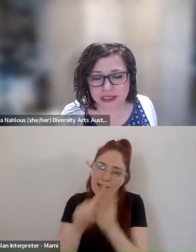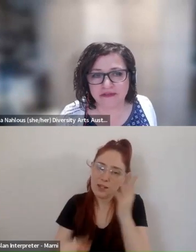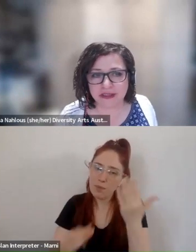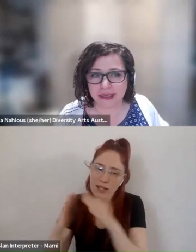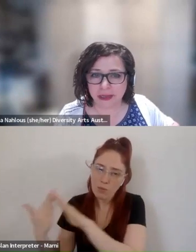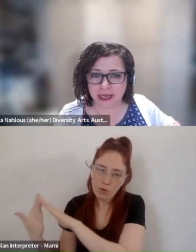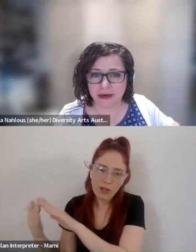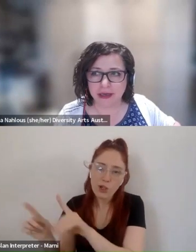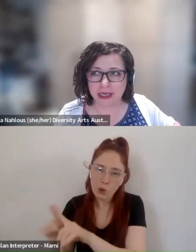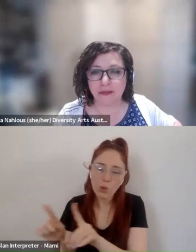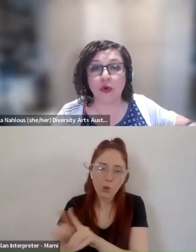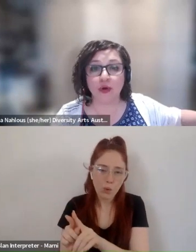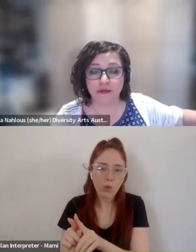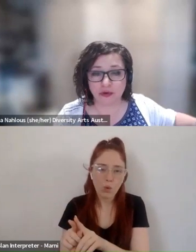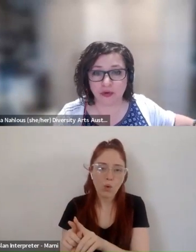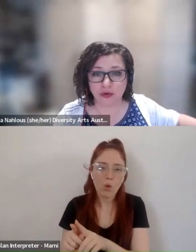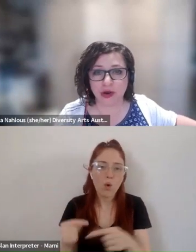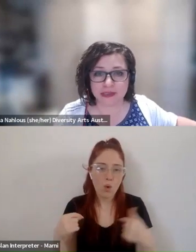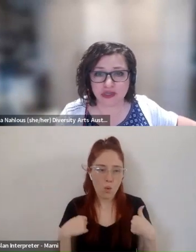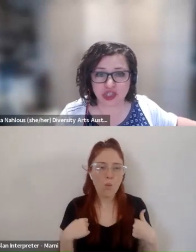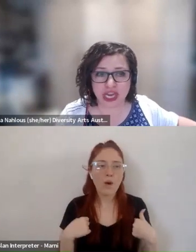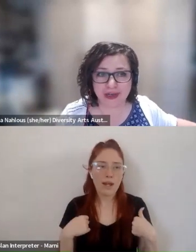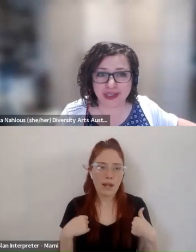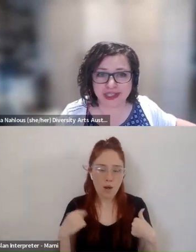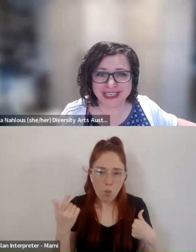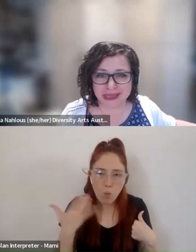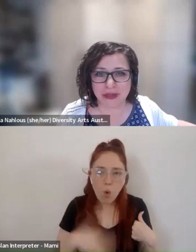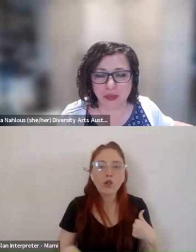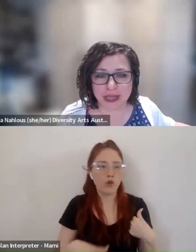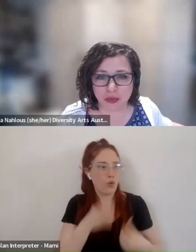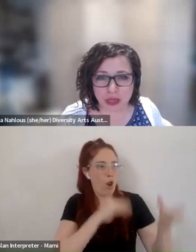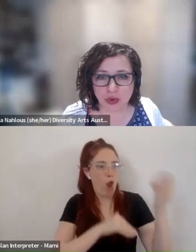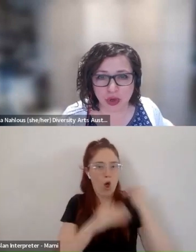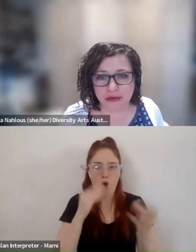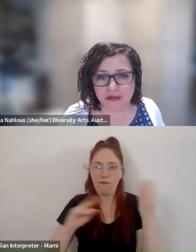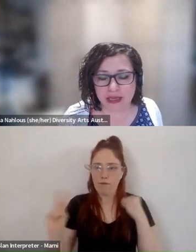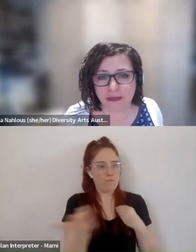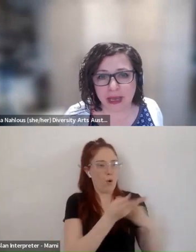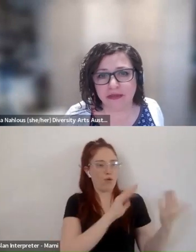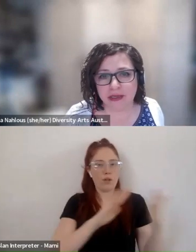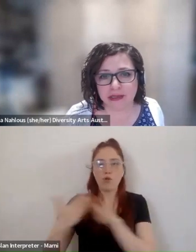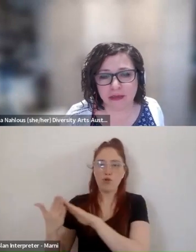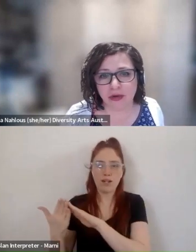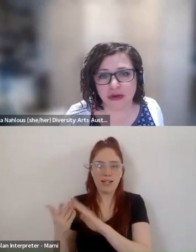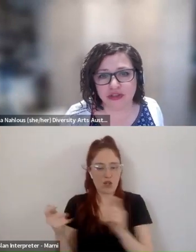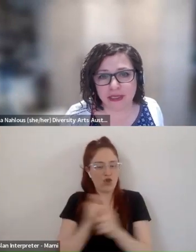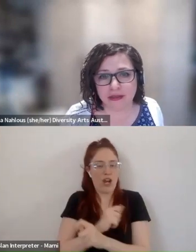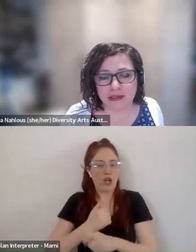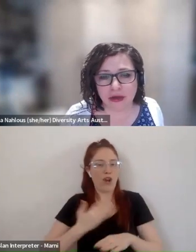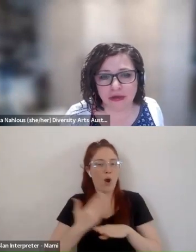definitely been important for us, it's changed some of the way that we work and think about things and approach things. So.